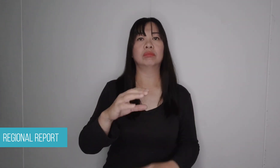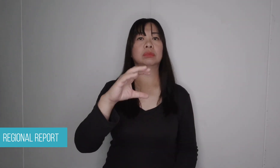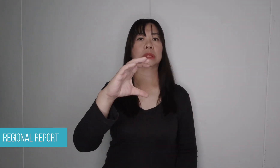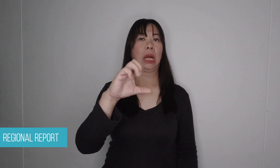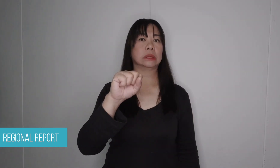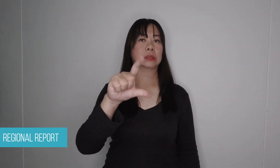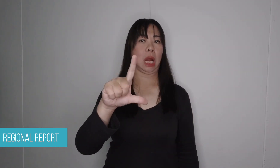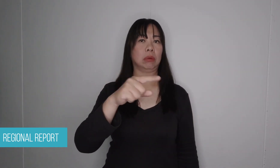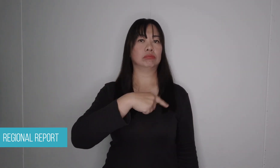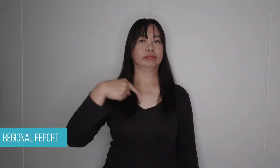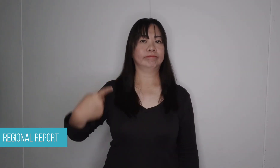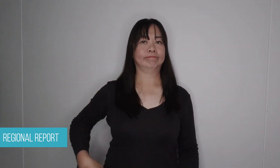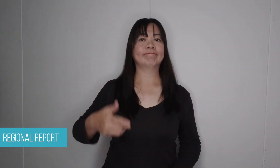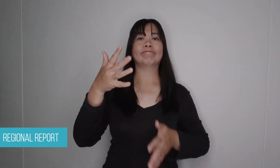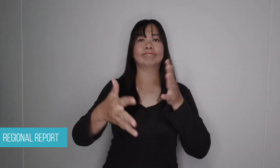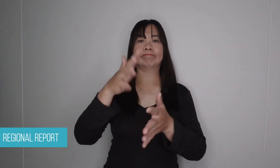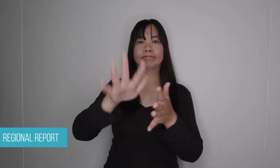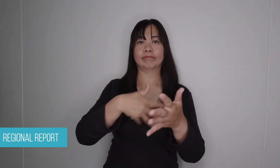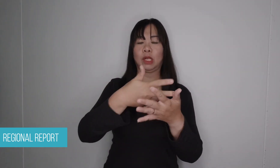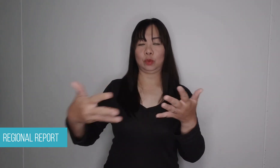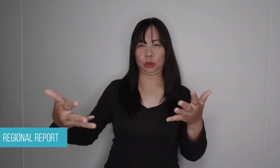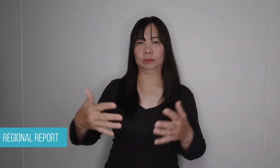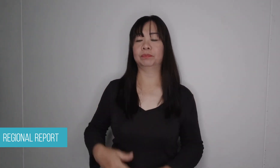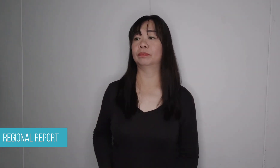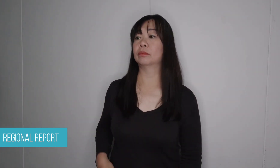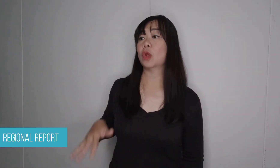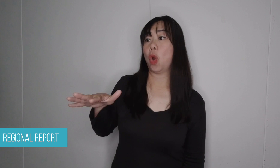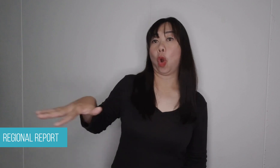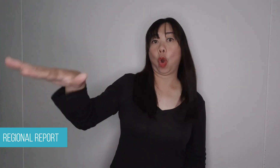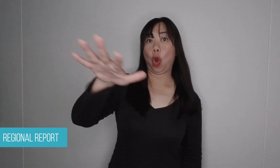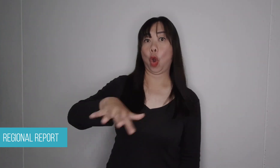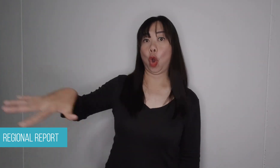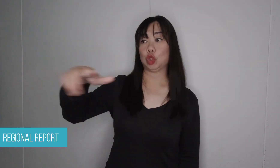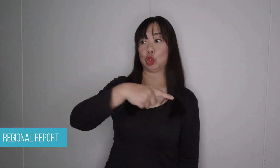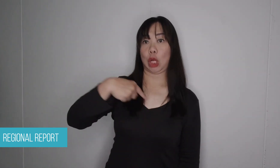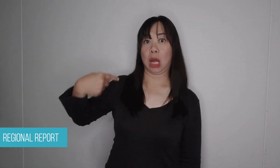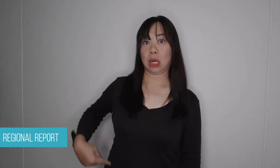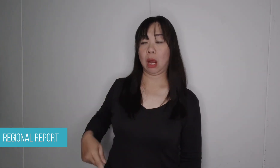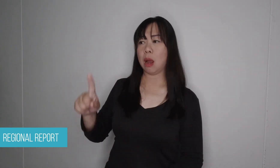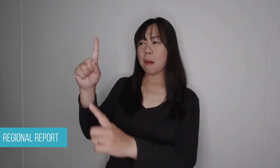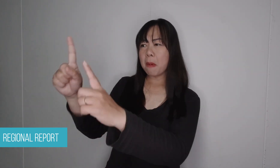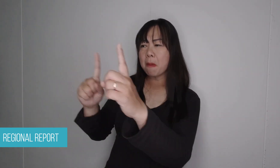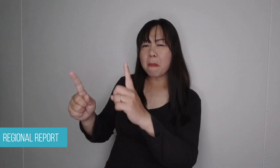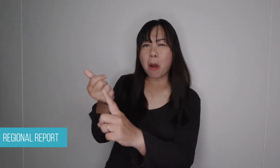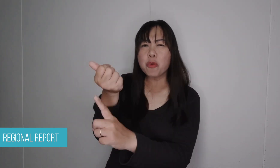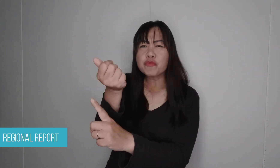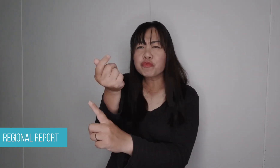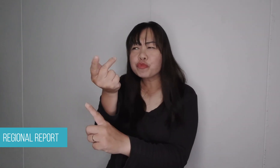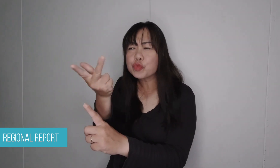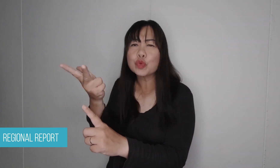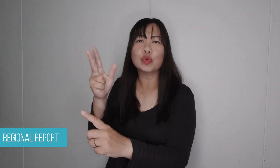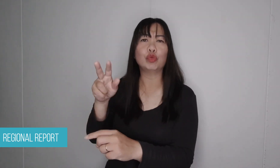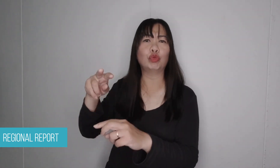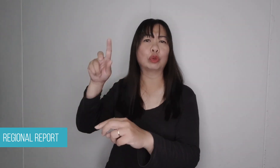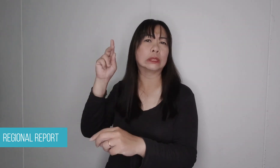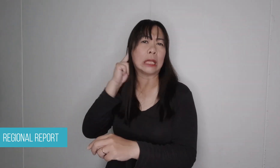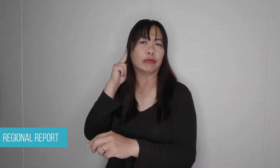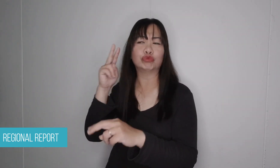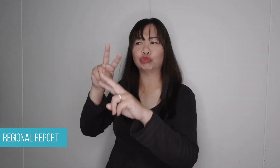Chinese Sign Language (CSL). There are very few Deaf Chinese